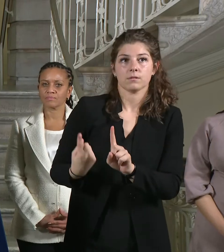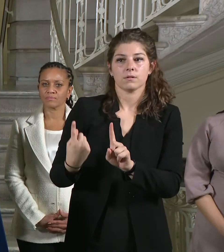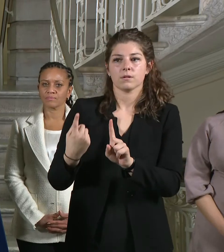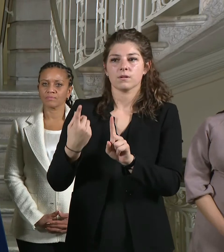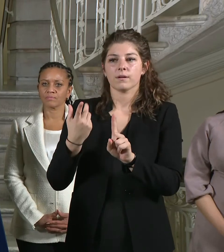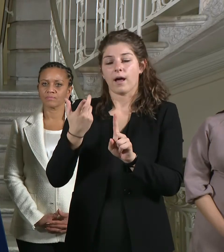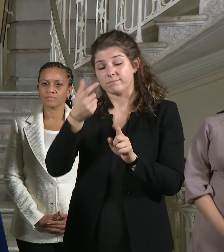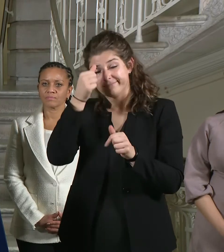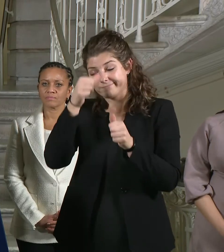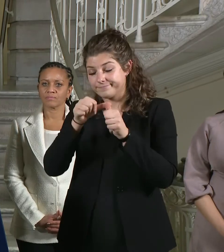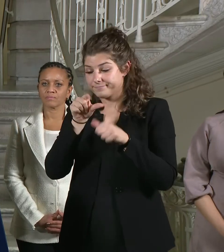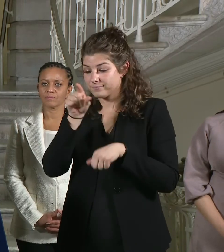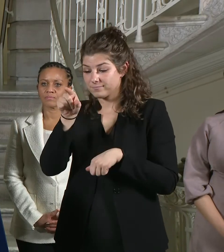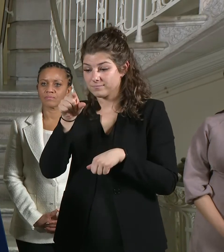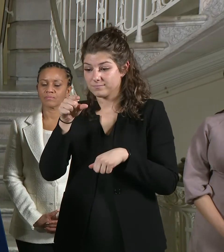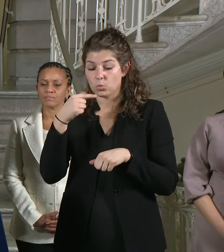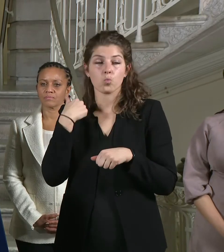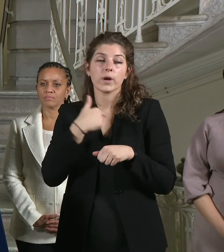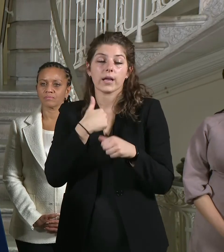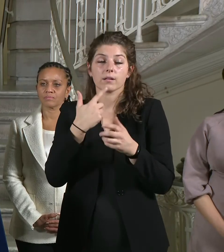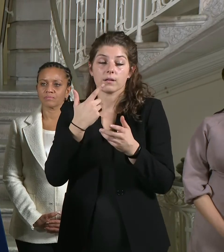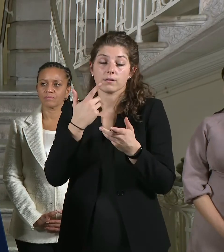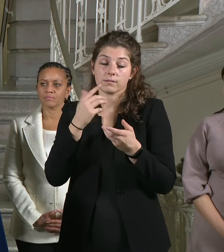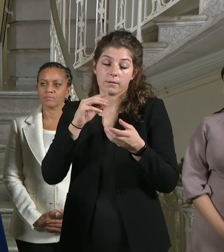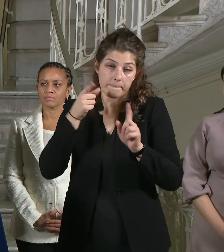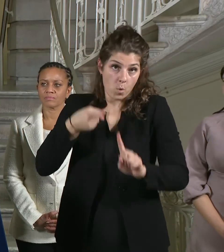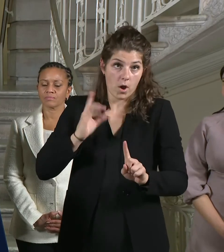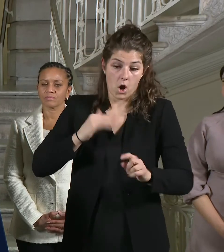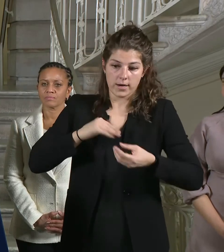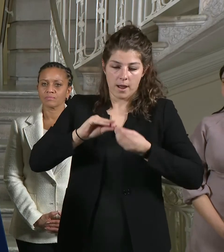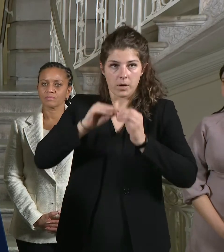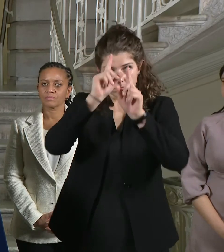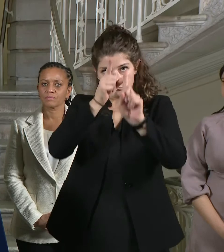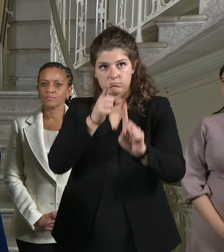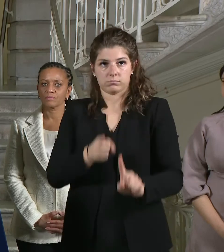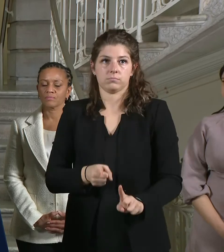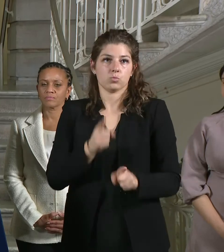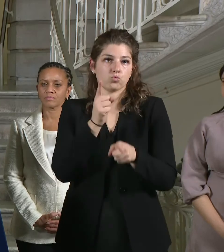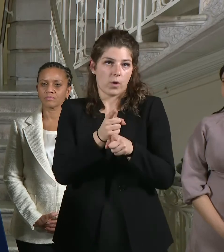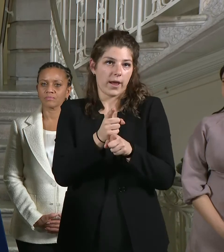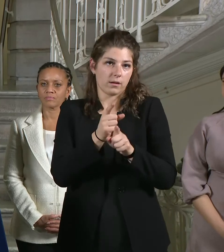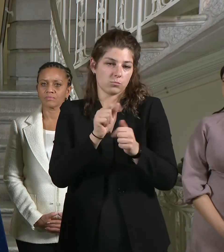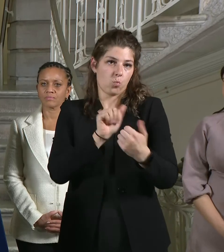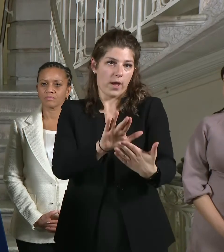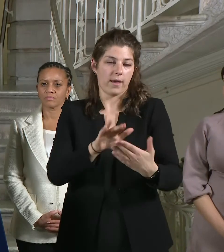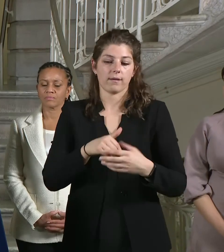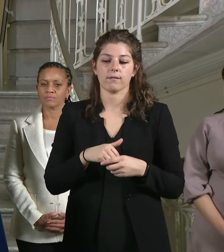SHOWING REALLY SIGNIFICANT GAINS ON THE SUBWAY SYSTEM. THE LAST QUARTER THAT'S